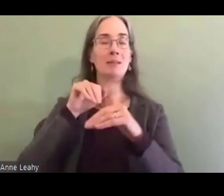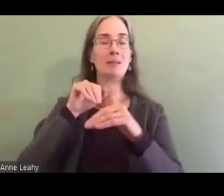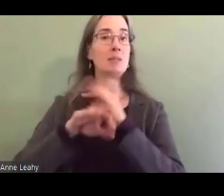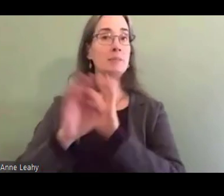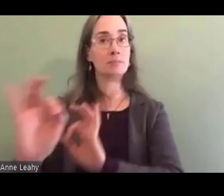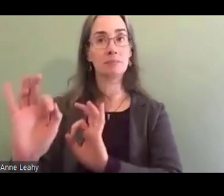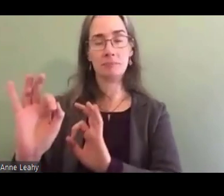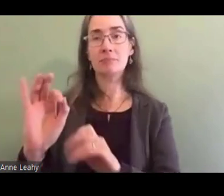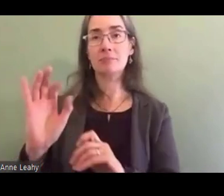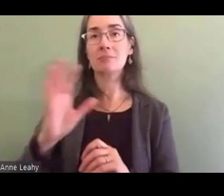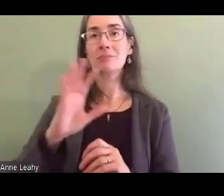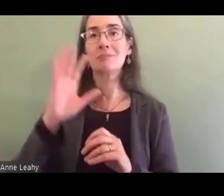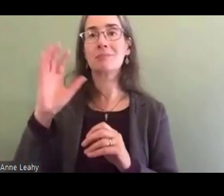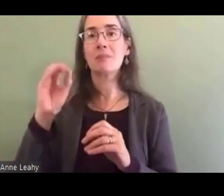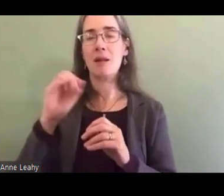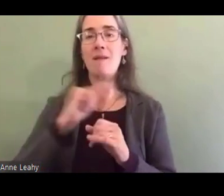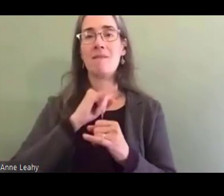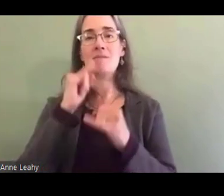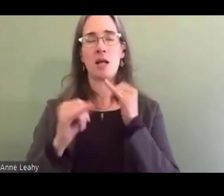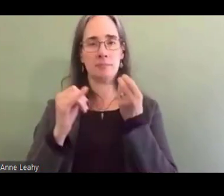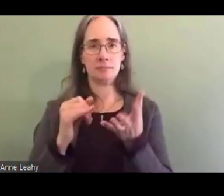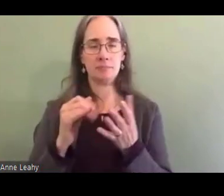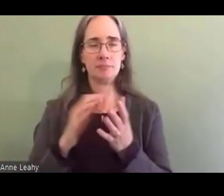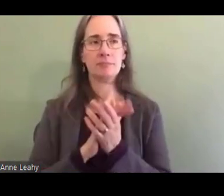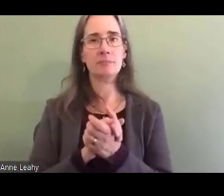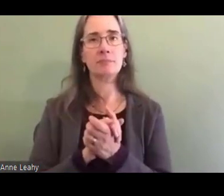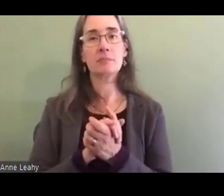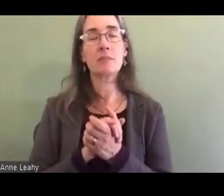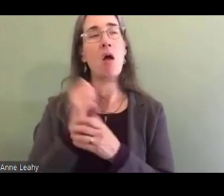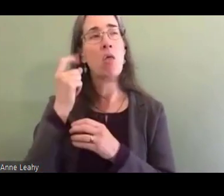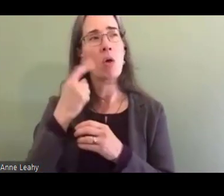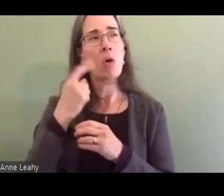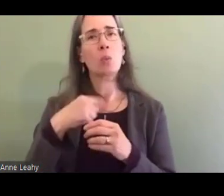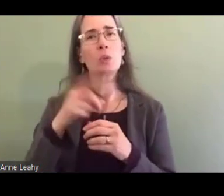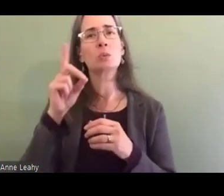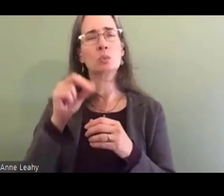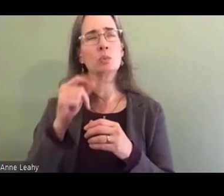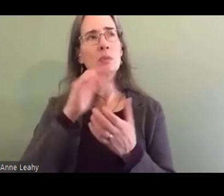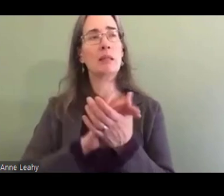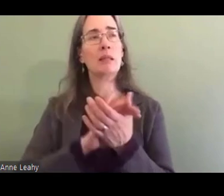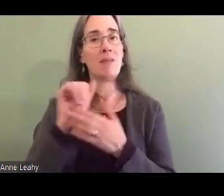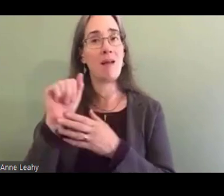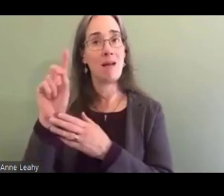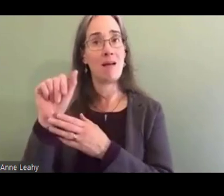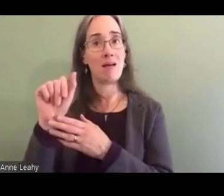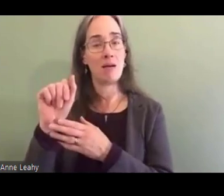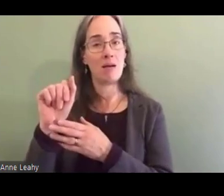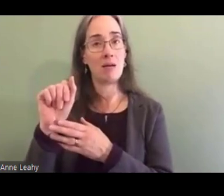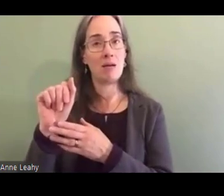And the final thing is, although we do believe that the Americans with Disabilities Act covers this space,